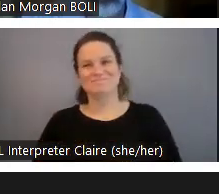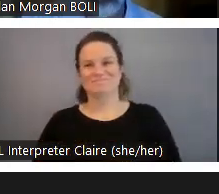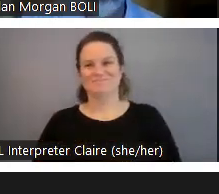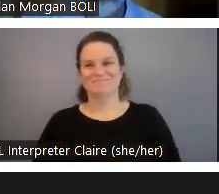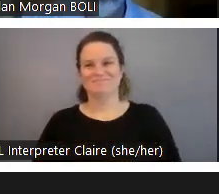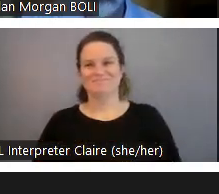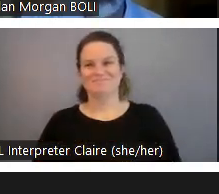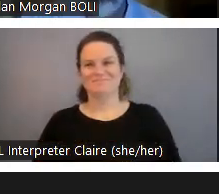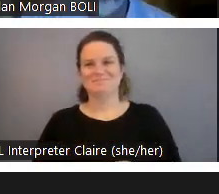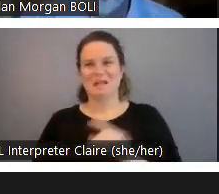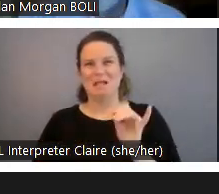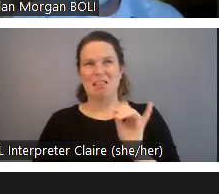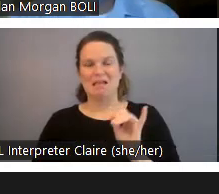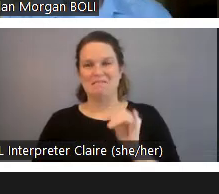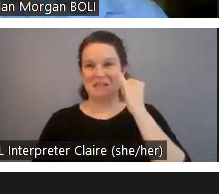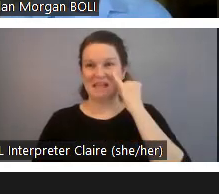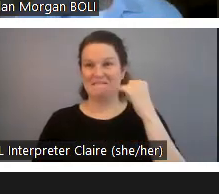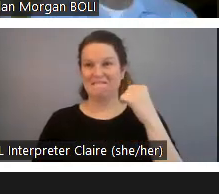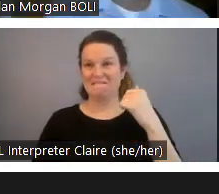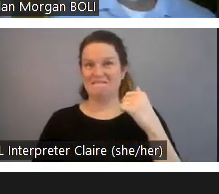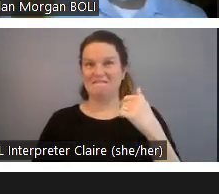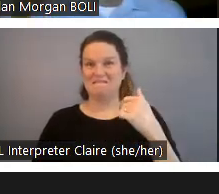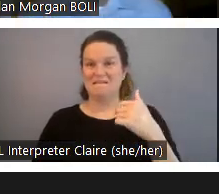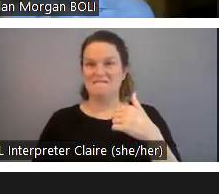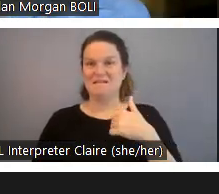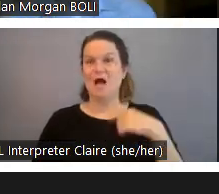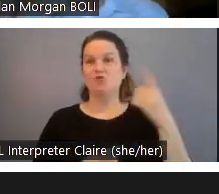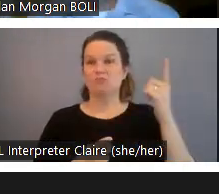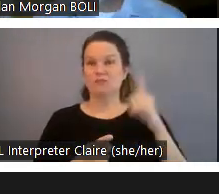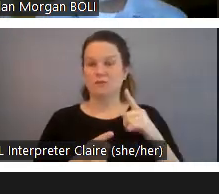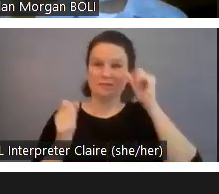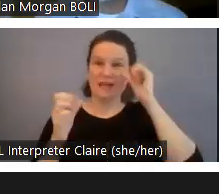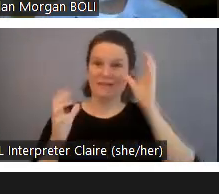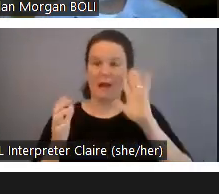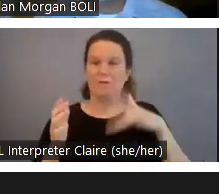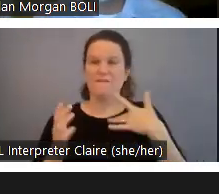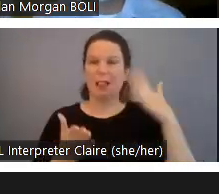Like if I took, if I had less caffeine I